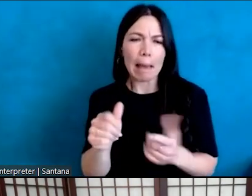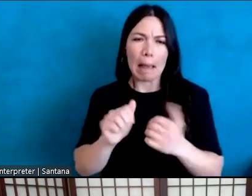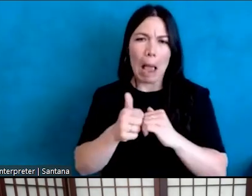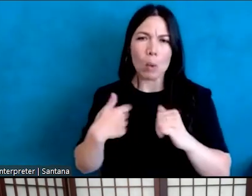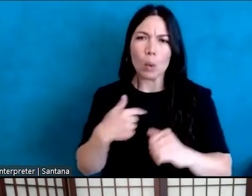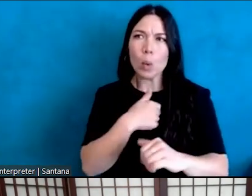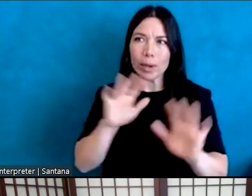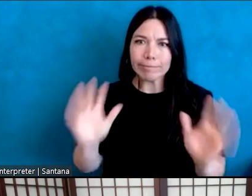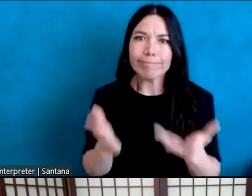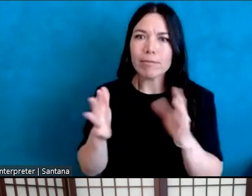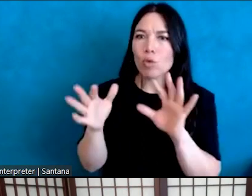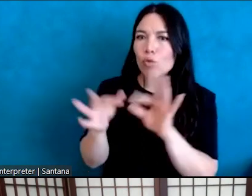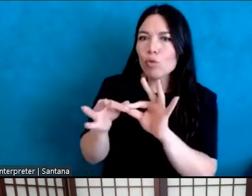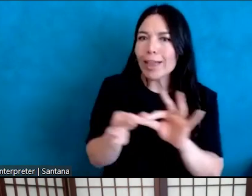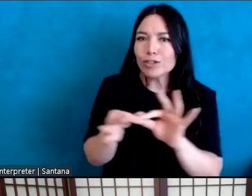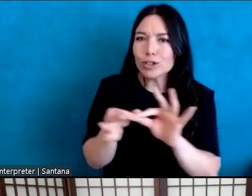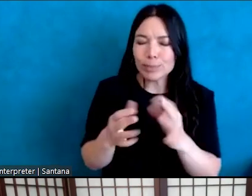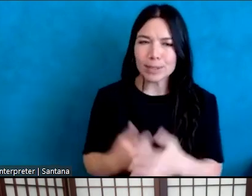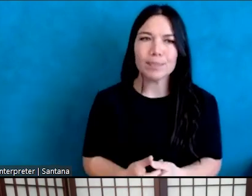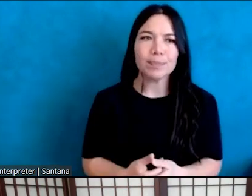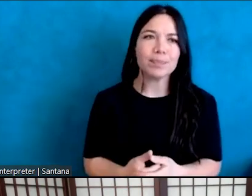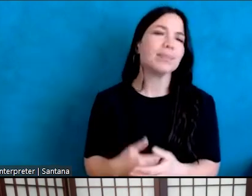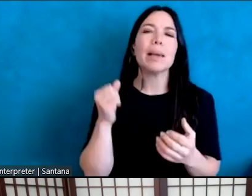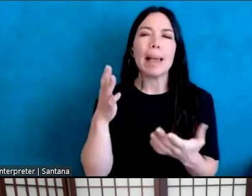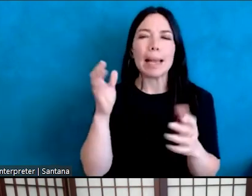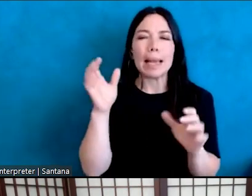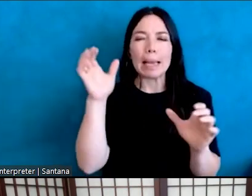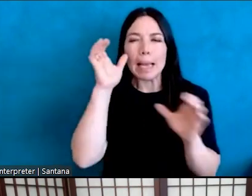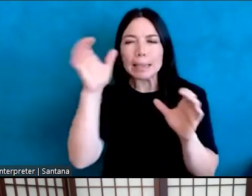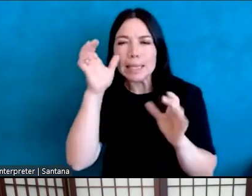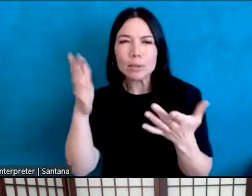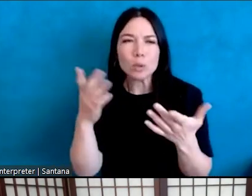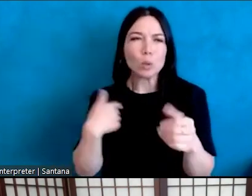Several "R" concepts are useful for understanding the details that inform the general questions I just posed.